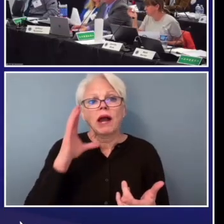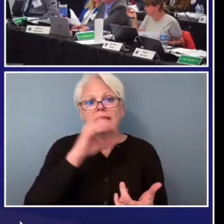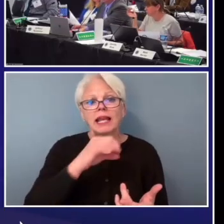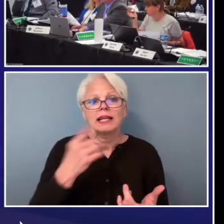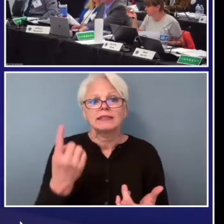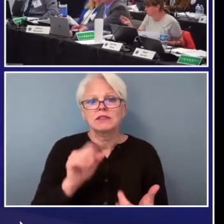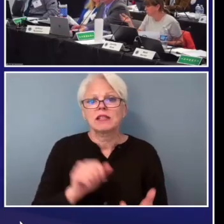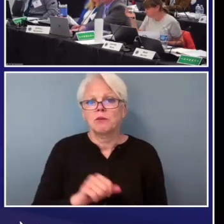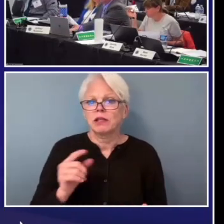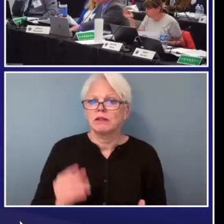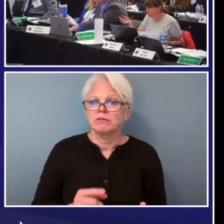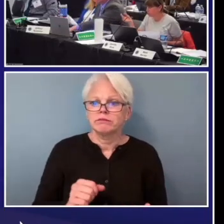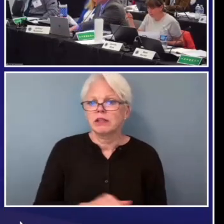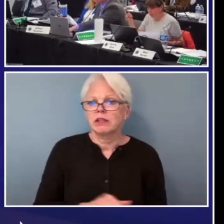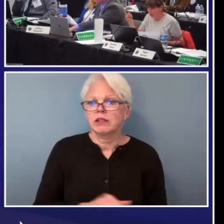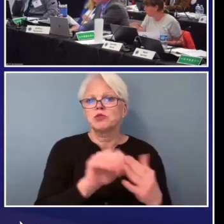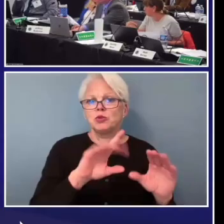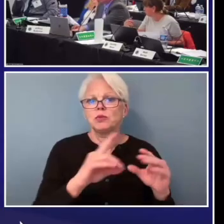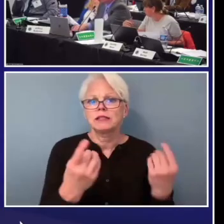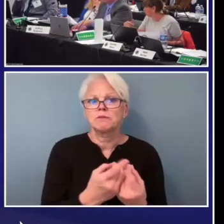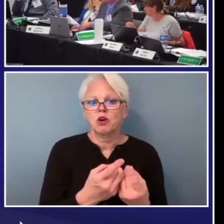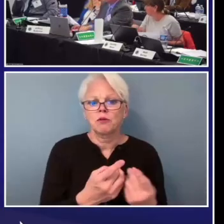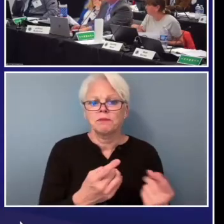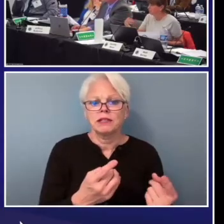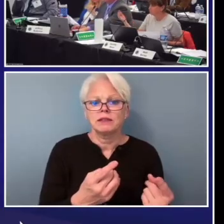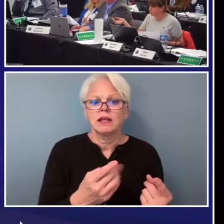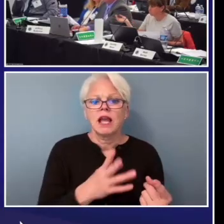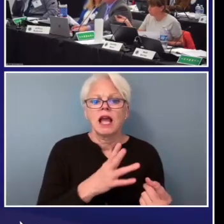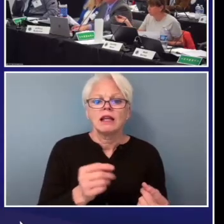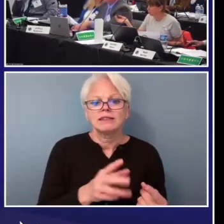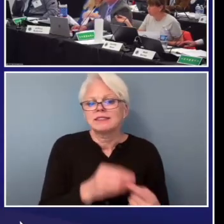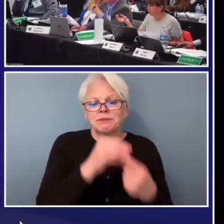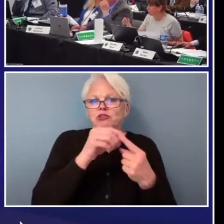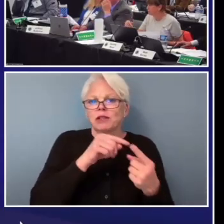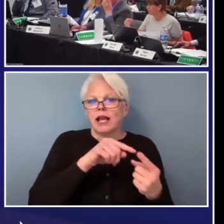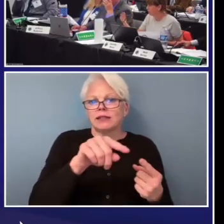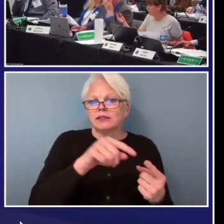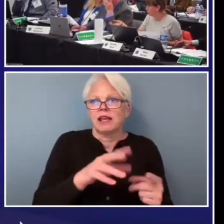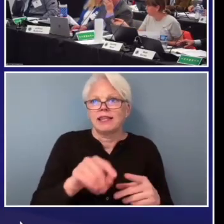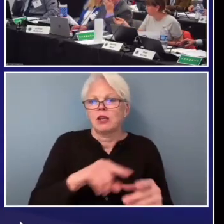department specialized, that qualifies for a waiver, comes before you and says, I'd like a waiver.